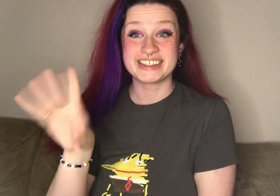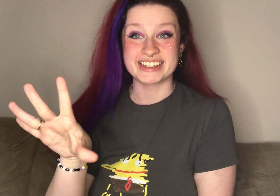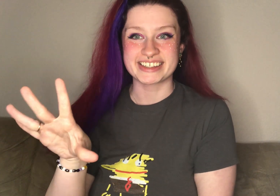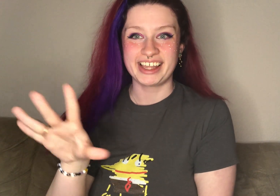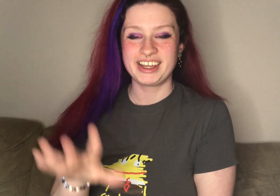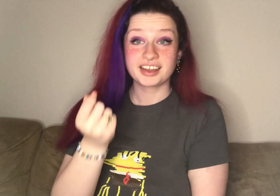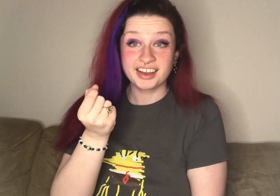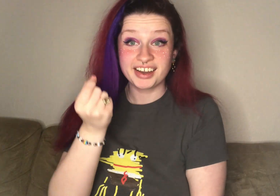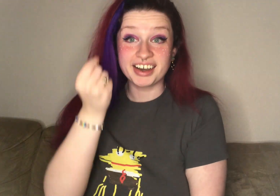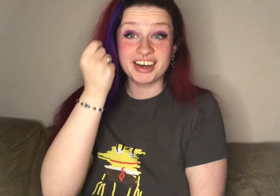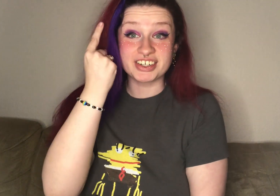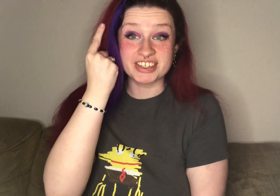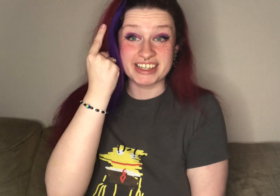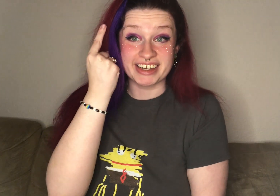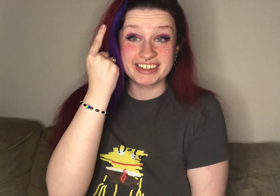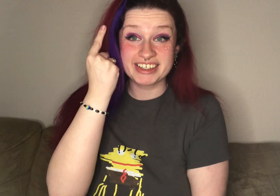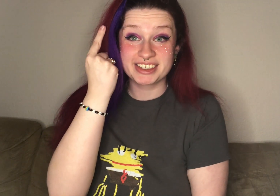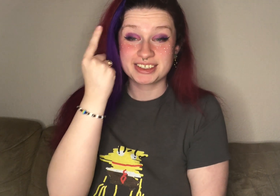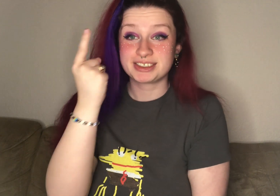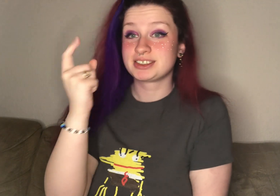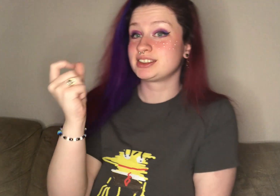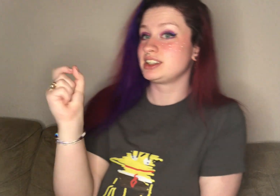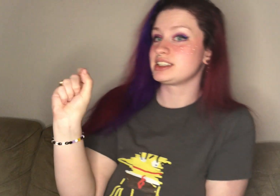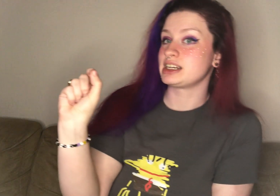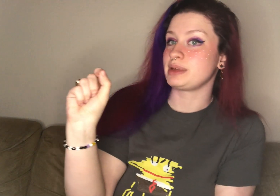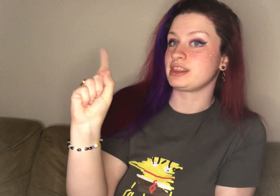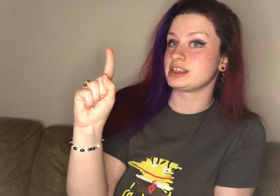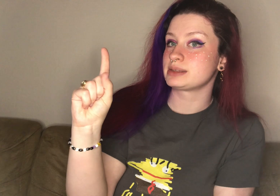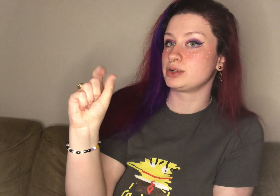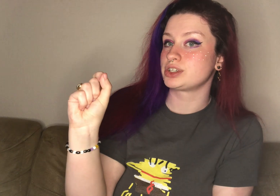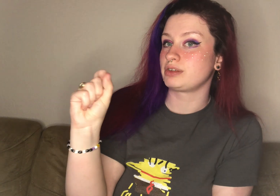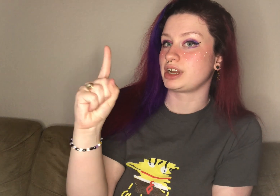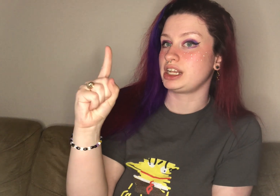dislike understand it's going to be this motion right here